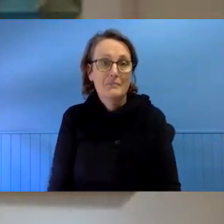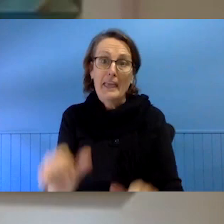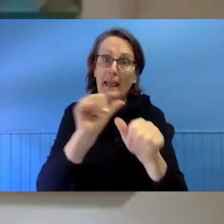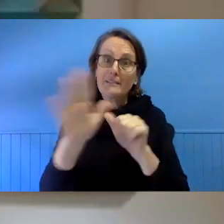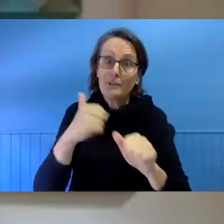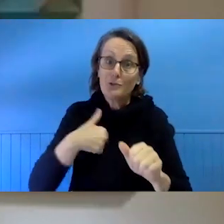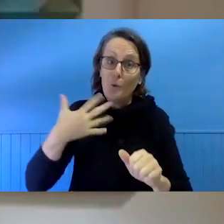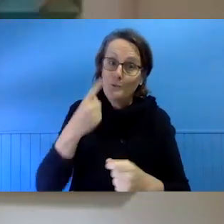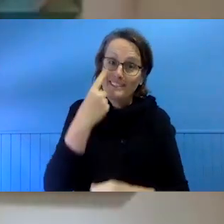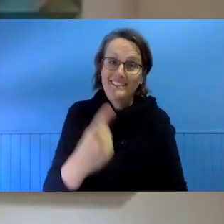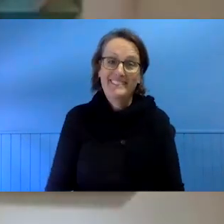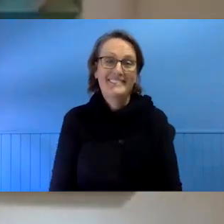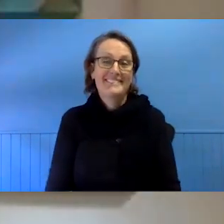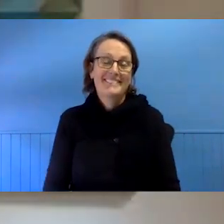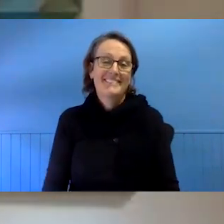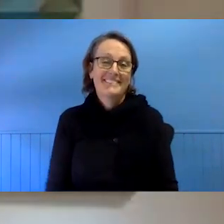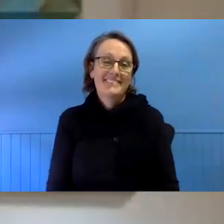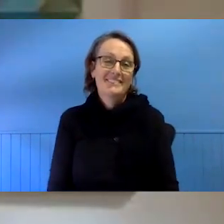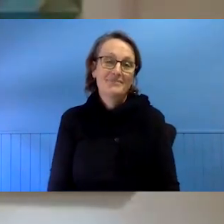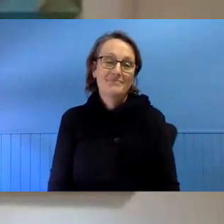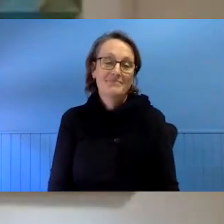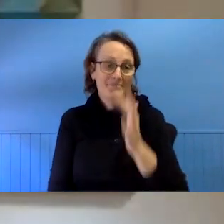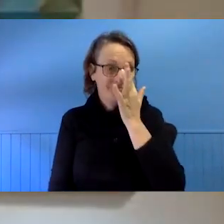It would be great if everyone can see them. ELLY